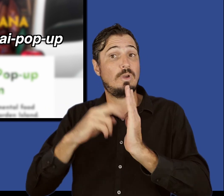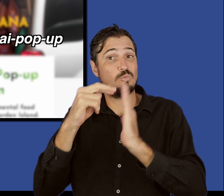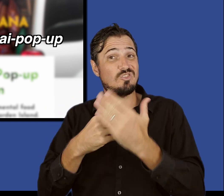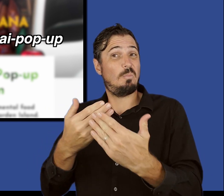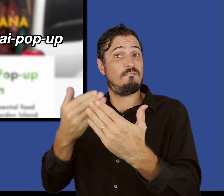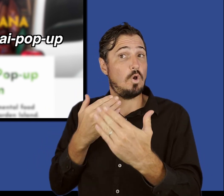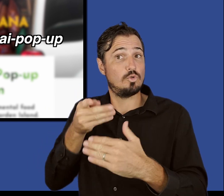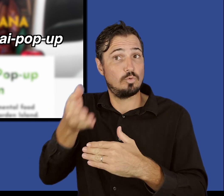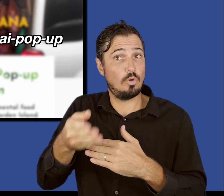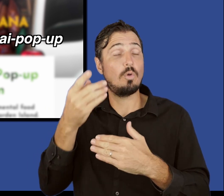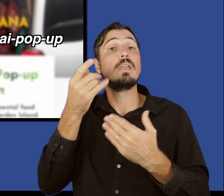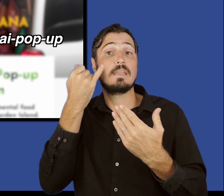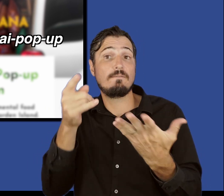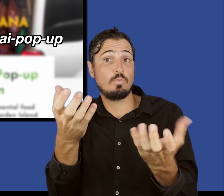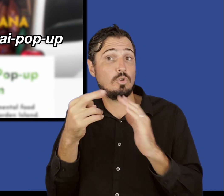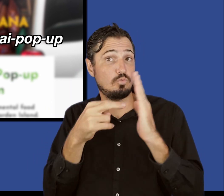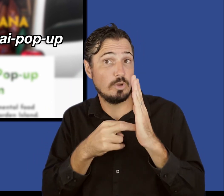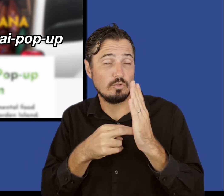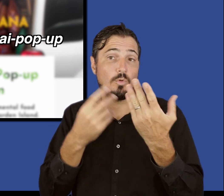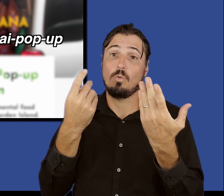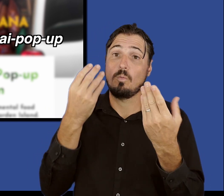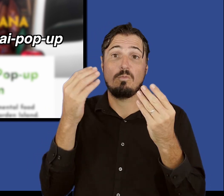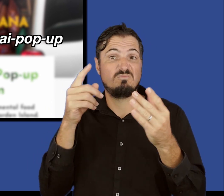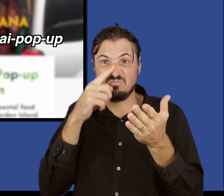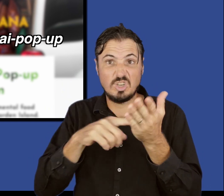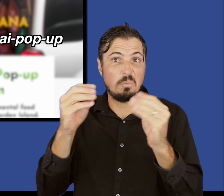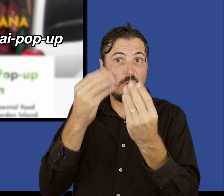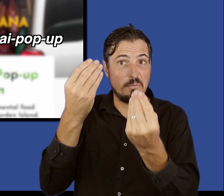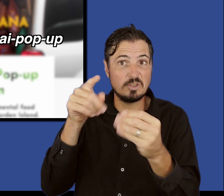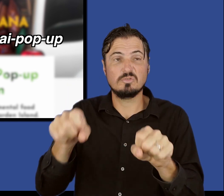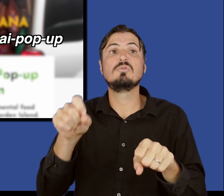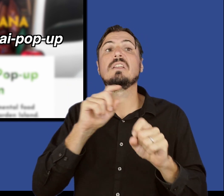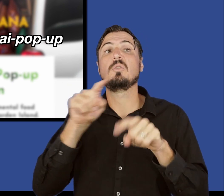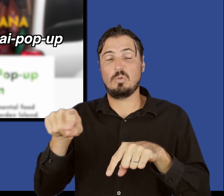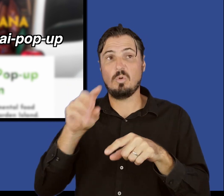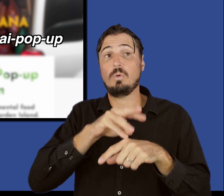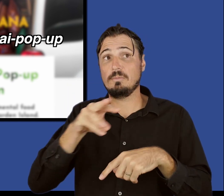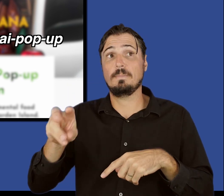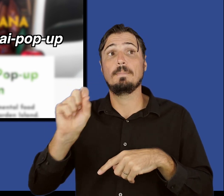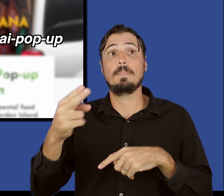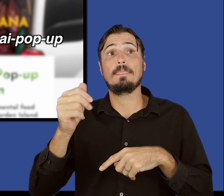hawaiifoodbank.org/kauai-pop-up